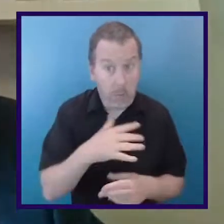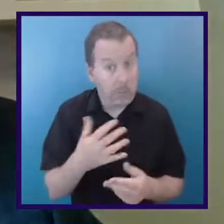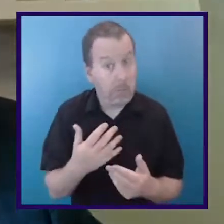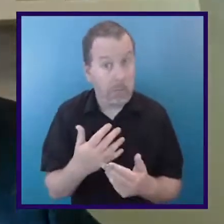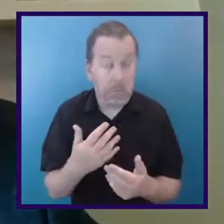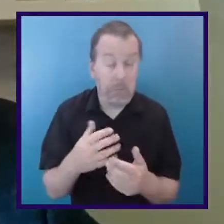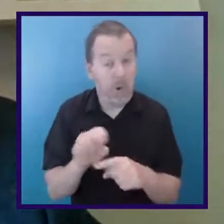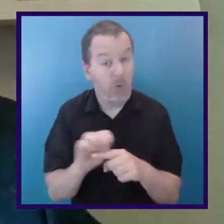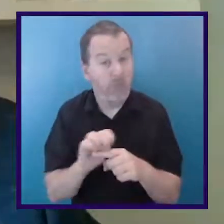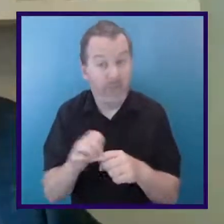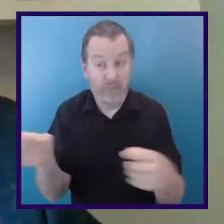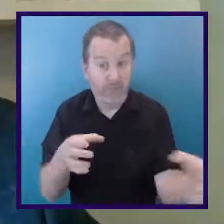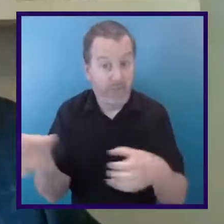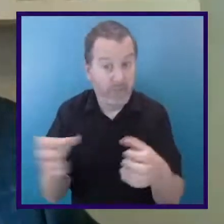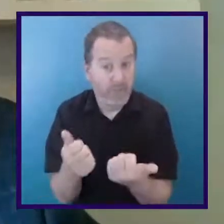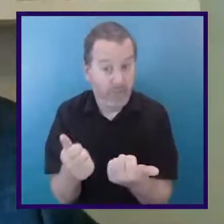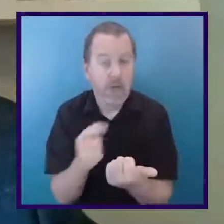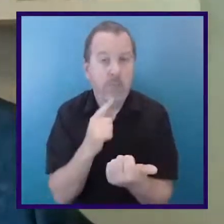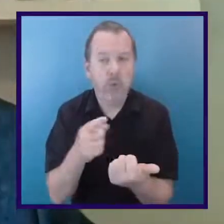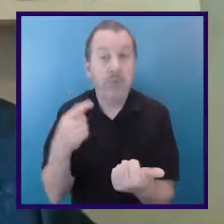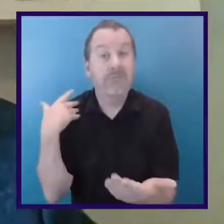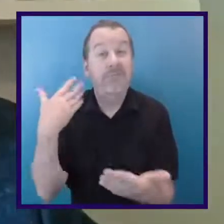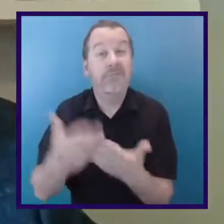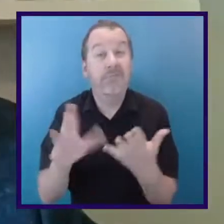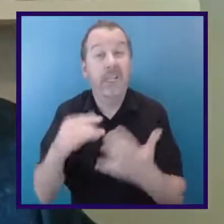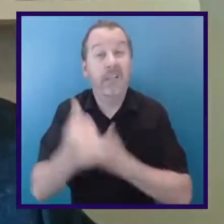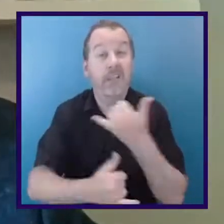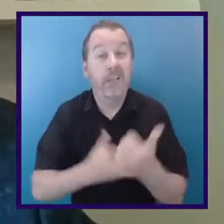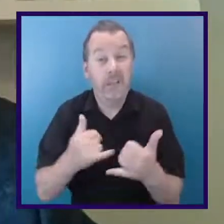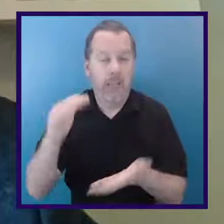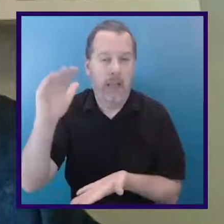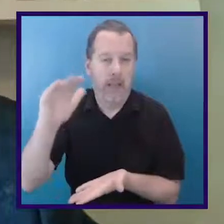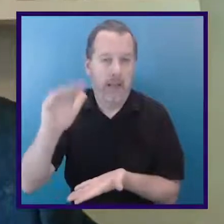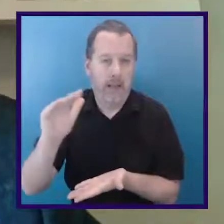in terms of numbers, but there has been a marked decline over the past 10 years.